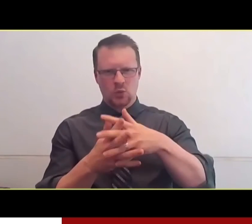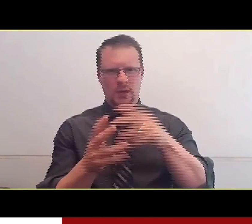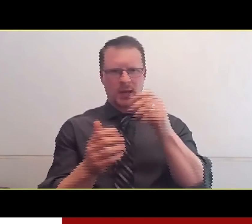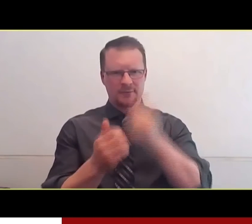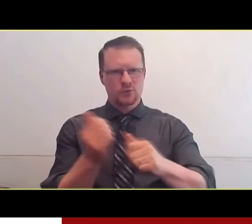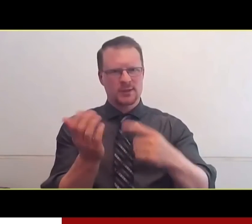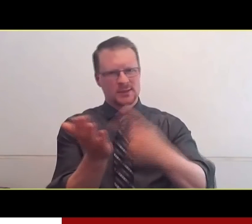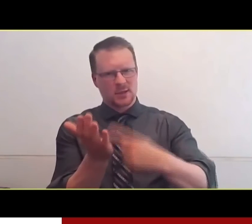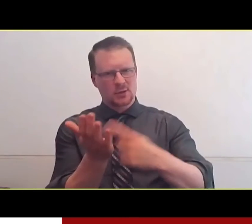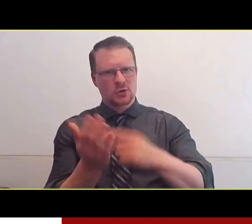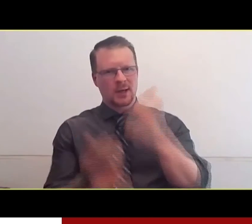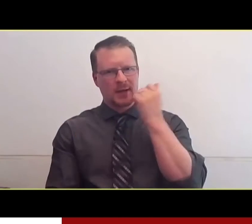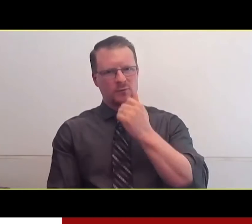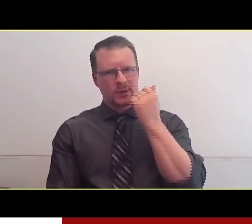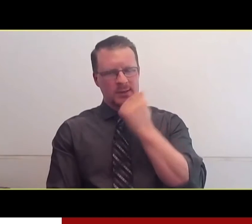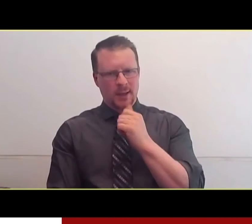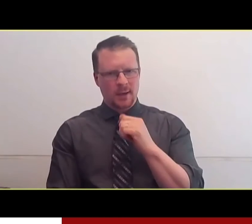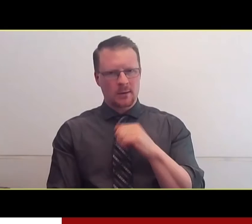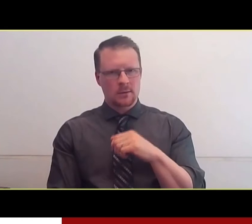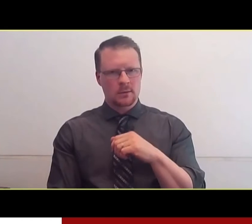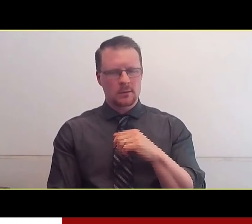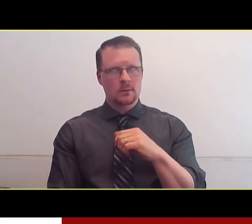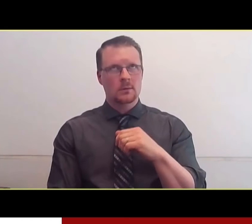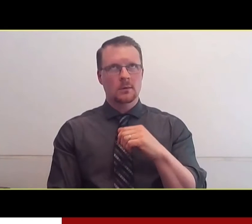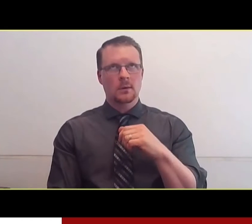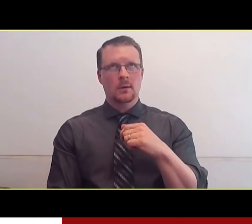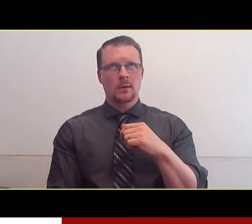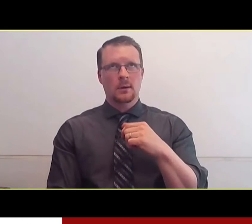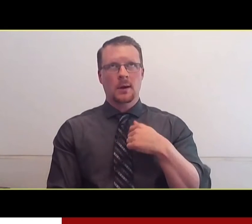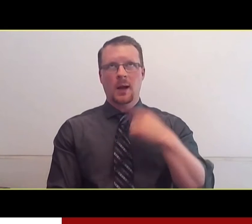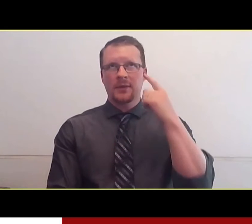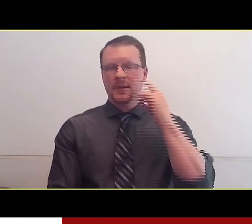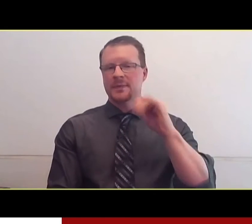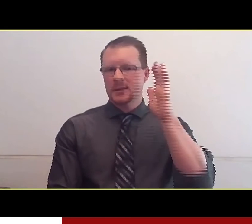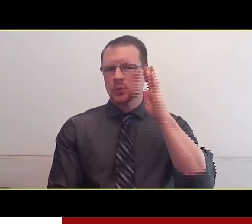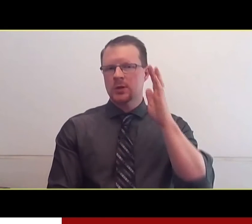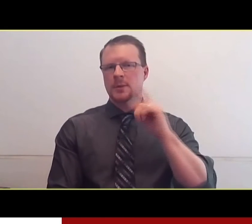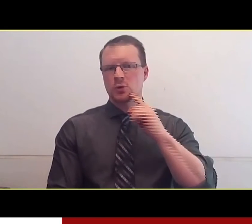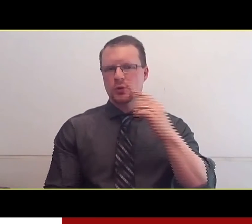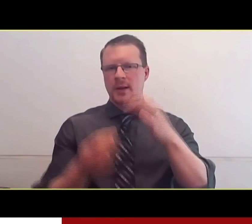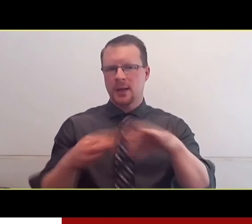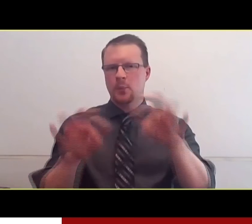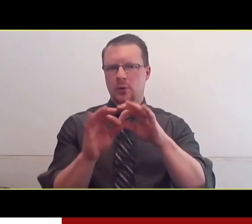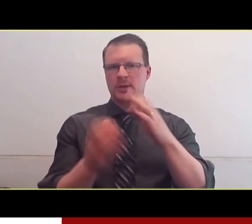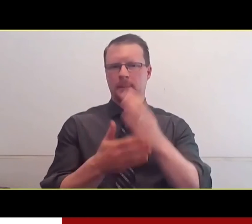If we build that into each and every discussion that we're having with our students every day,